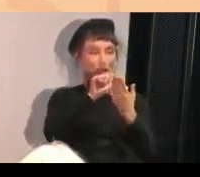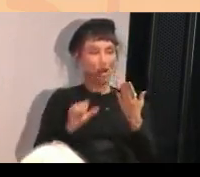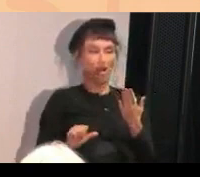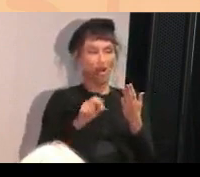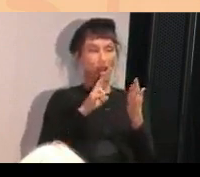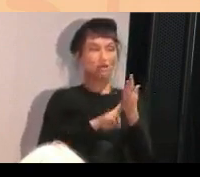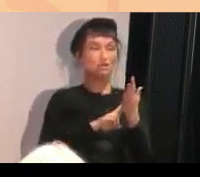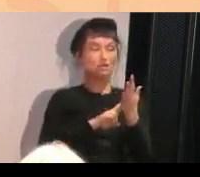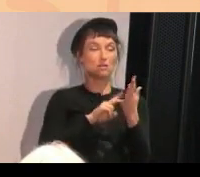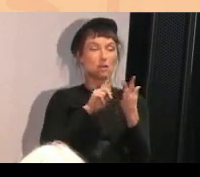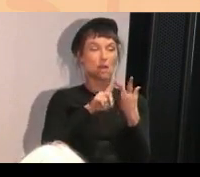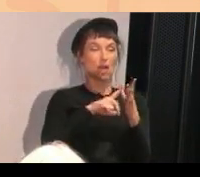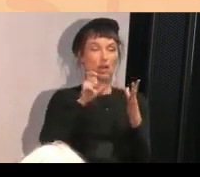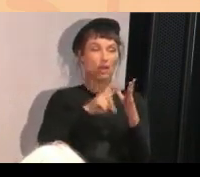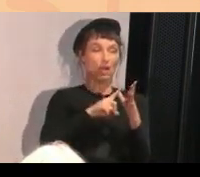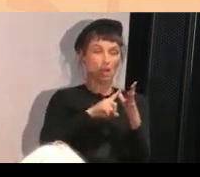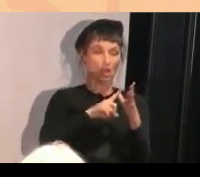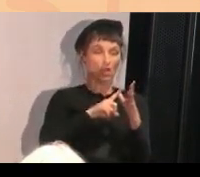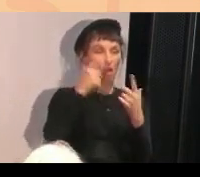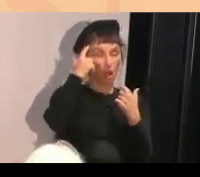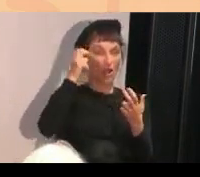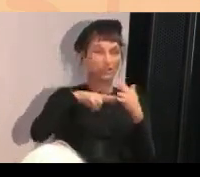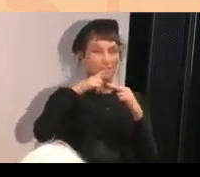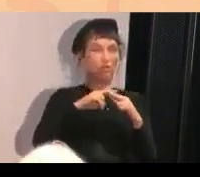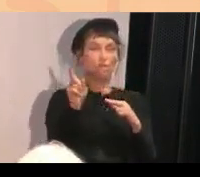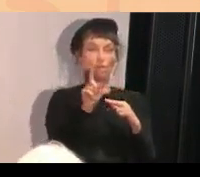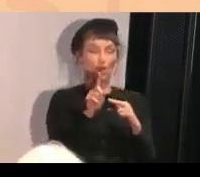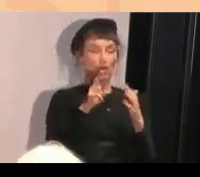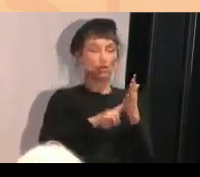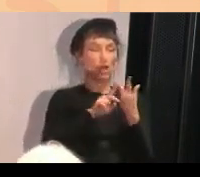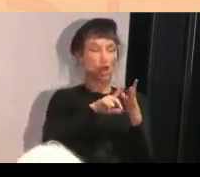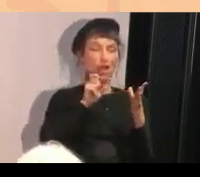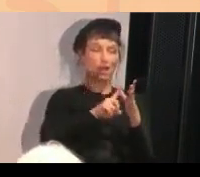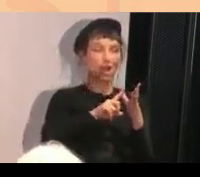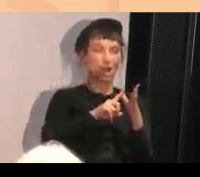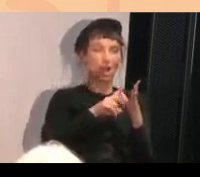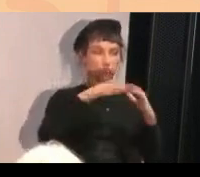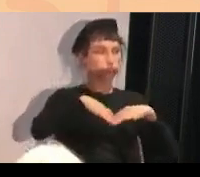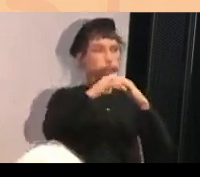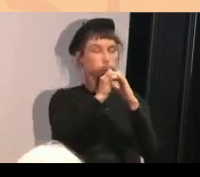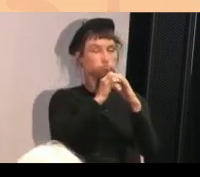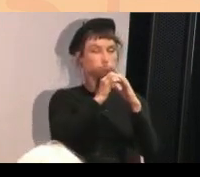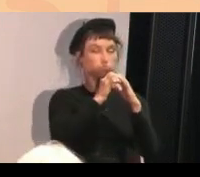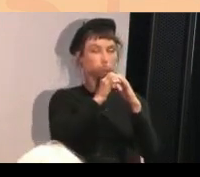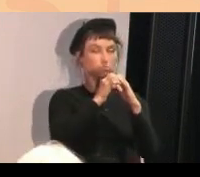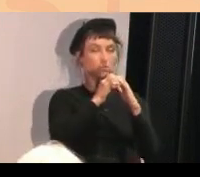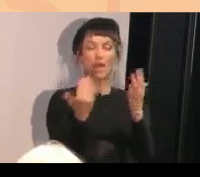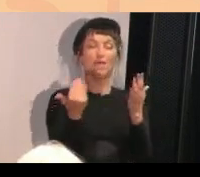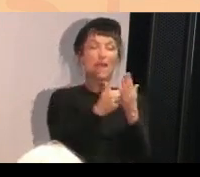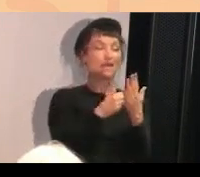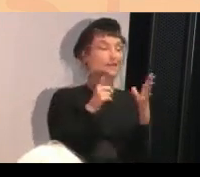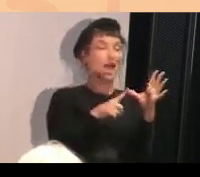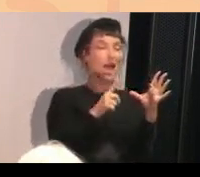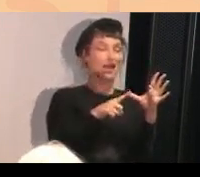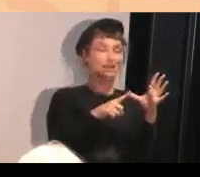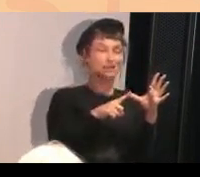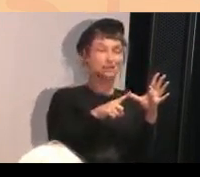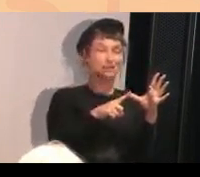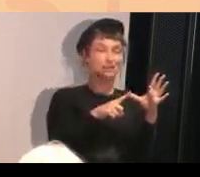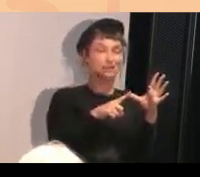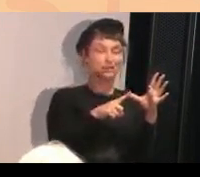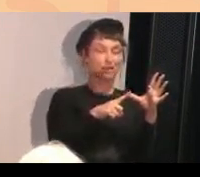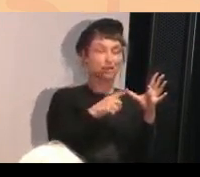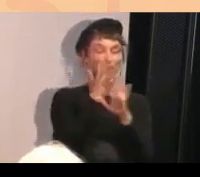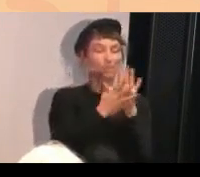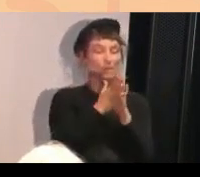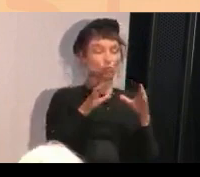the idea of a NIACA was born the addition of the A in the acronym was about a body focusing on the